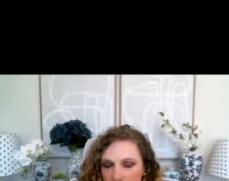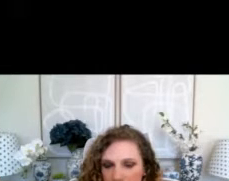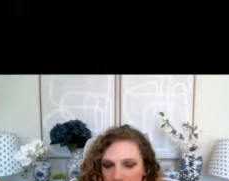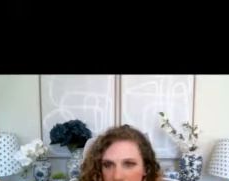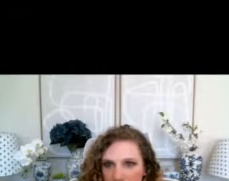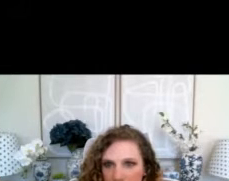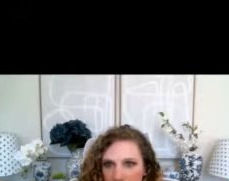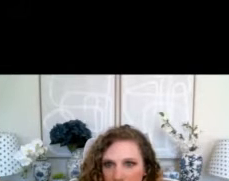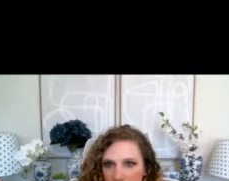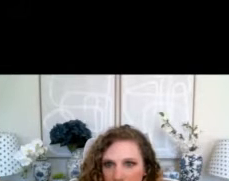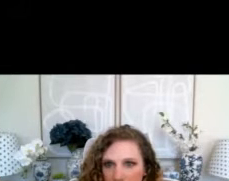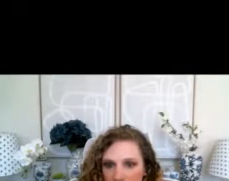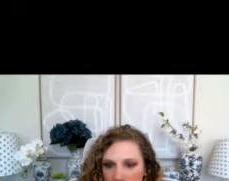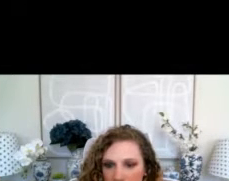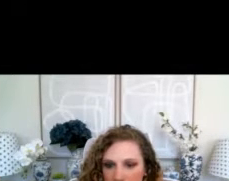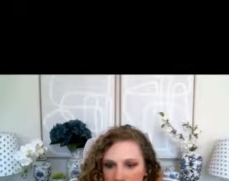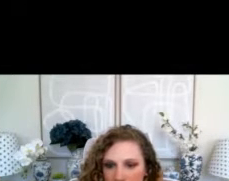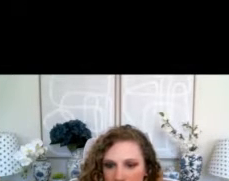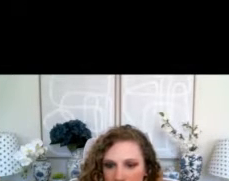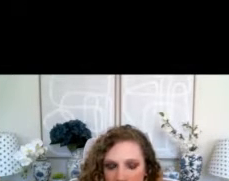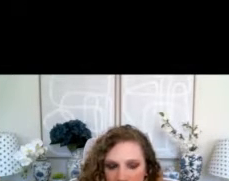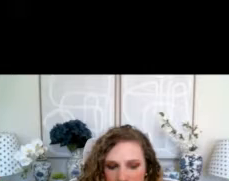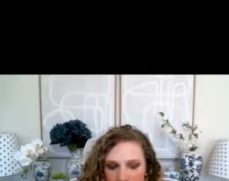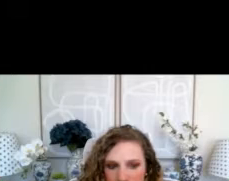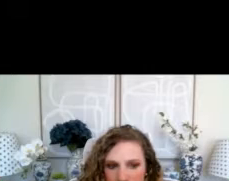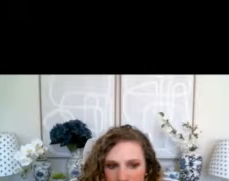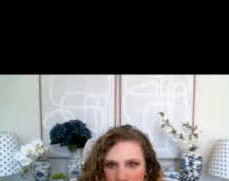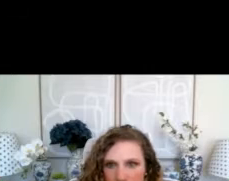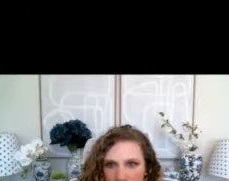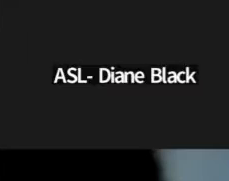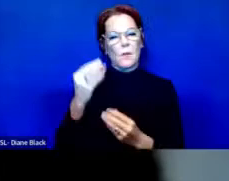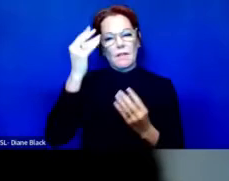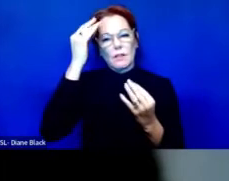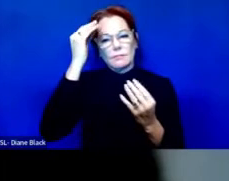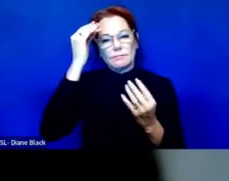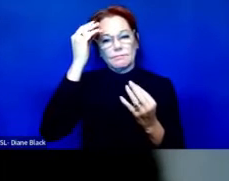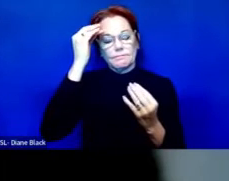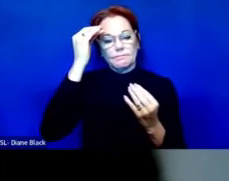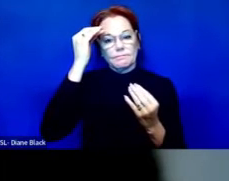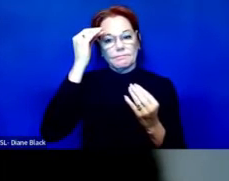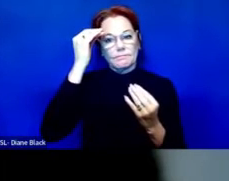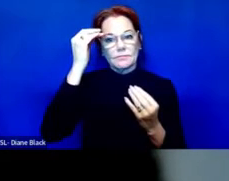we have to. We can we've talked about it. brain injury survivor,